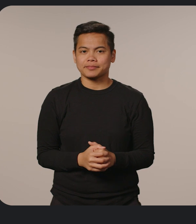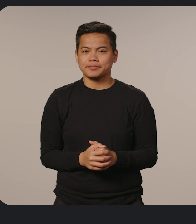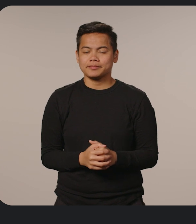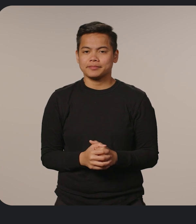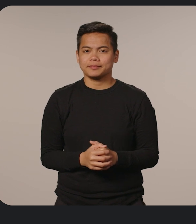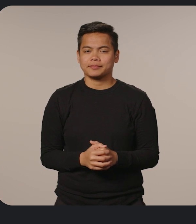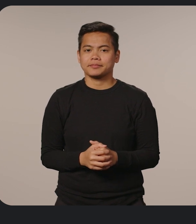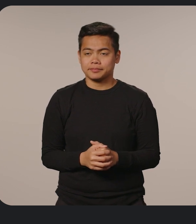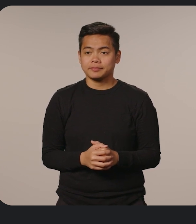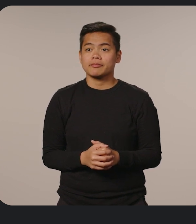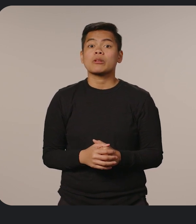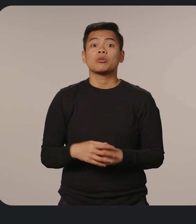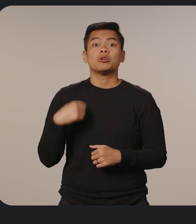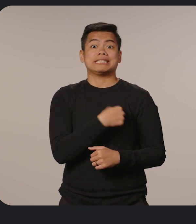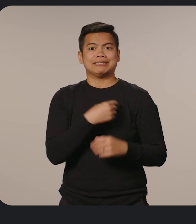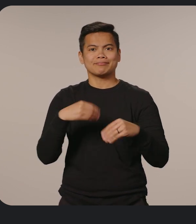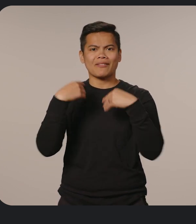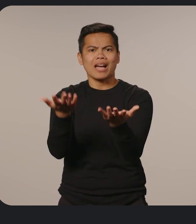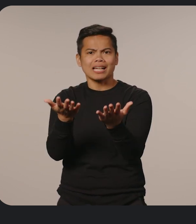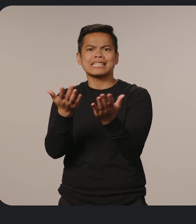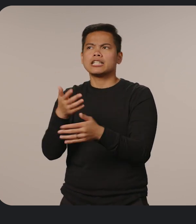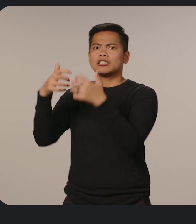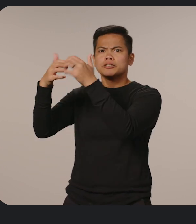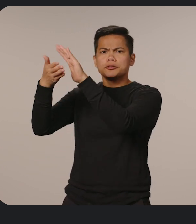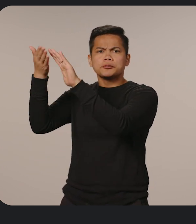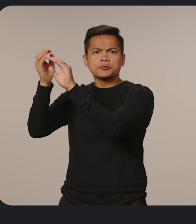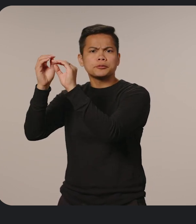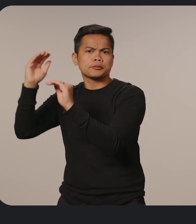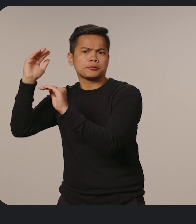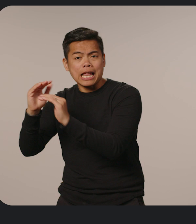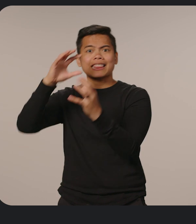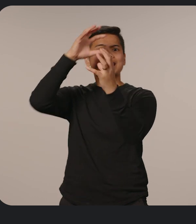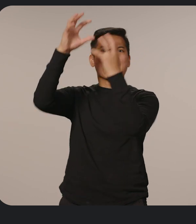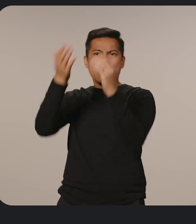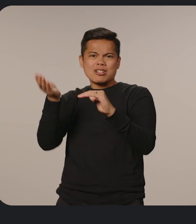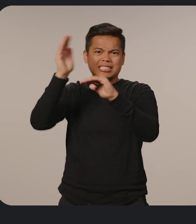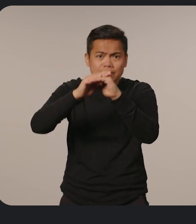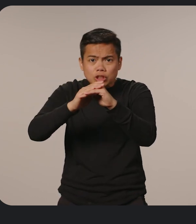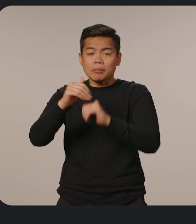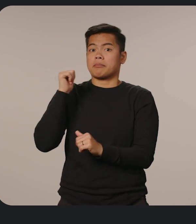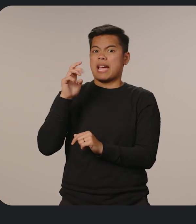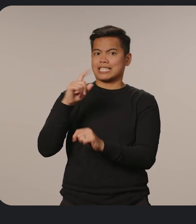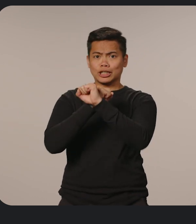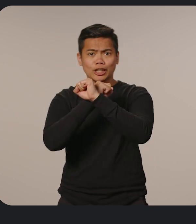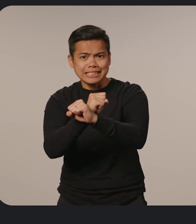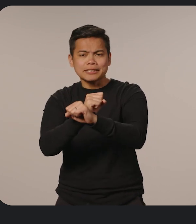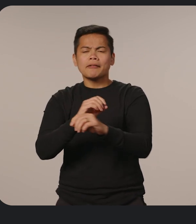in addition to providing serverless Cloud infrastructure and strengthening back-end security we're simplifying full